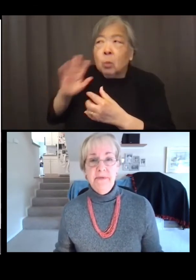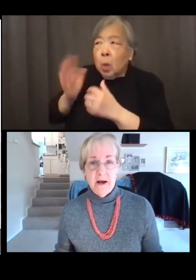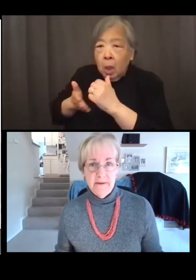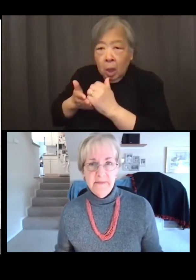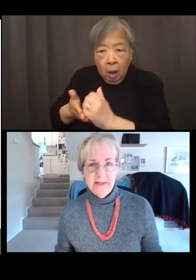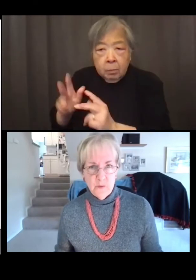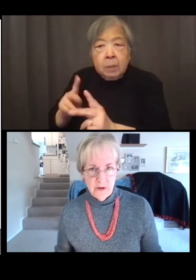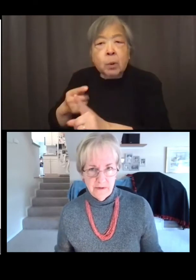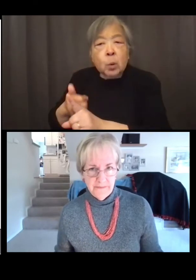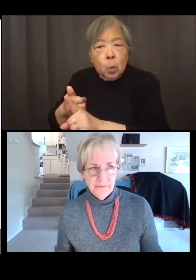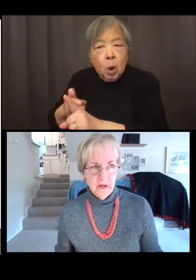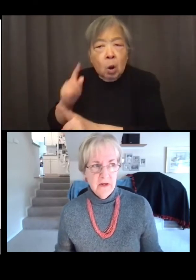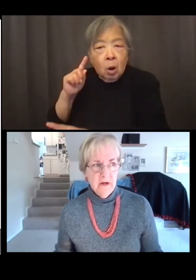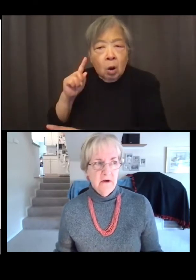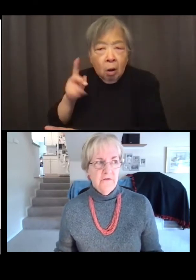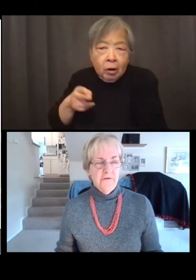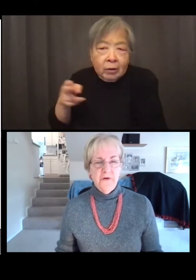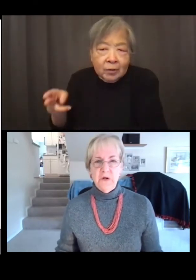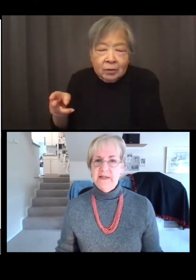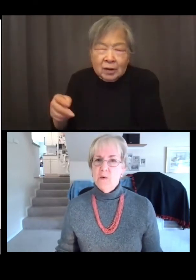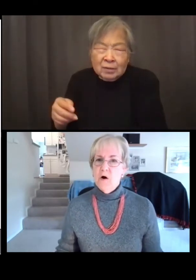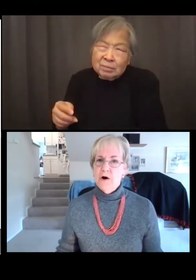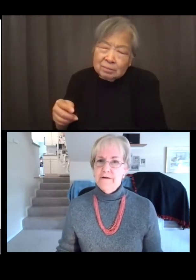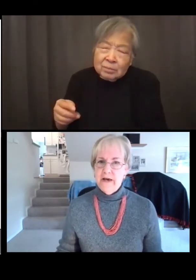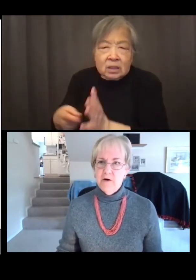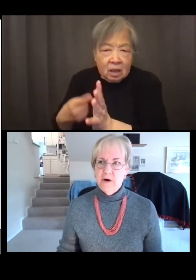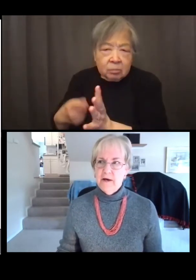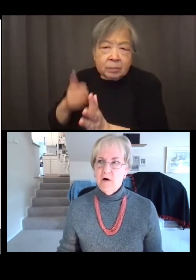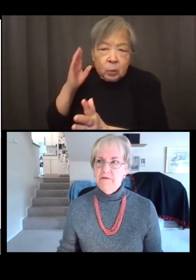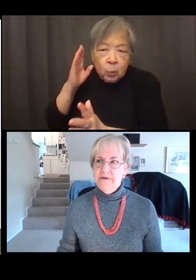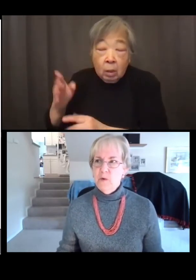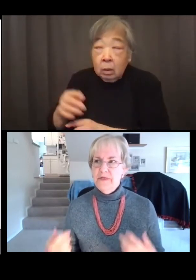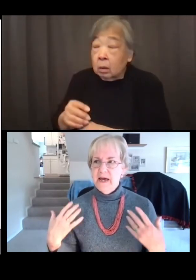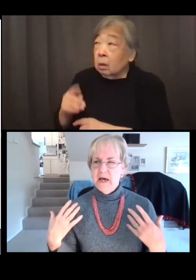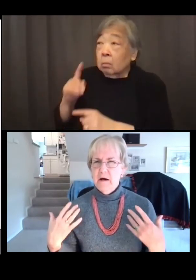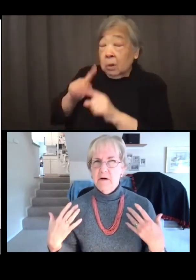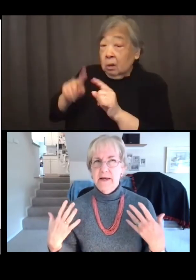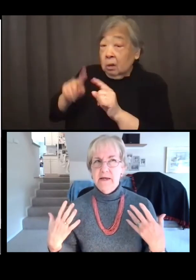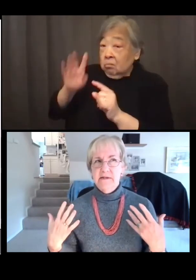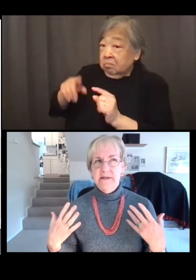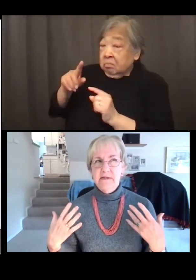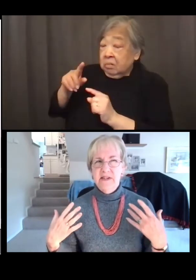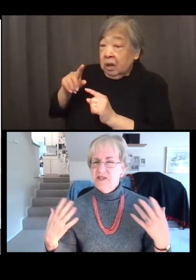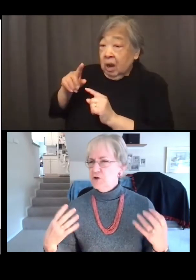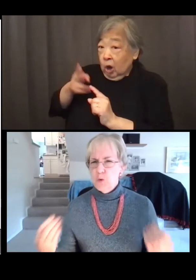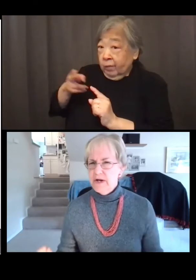sometimes it will For folks who are hard of hearing often what they hear is distorted